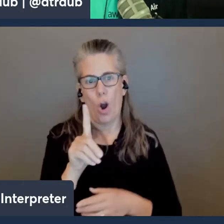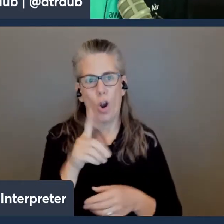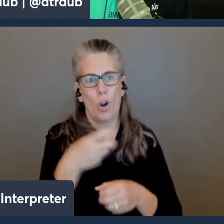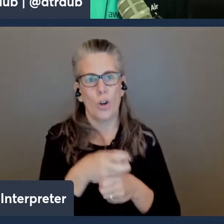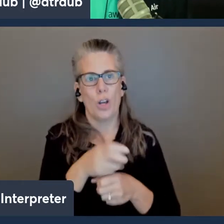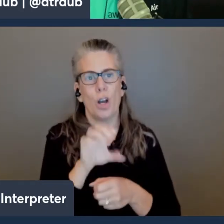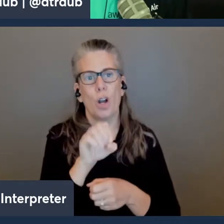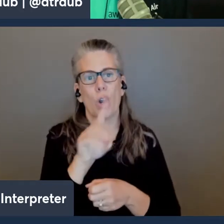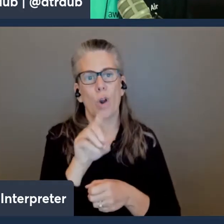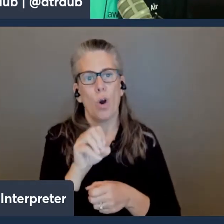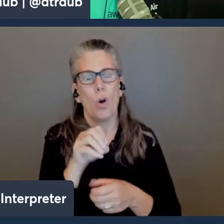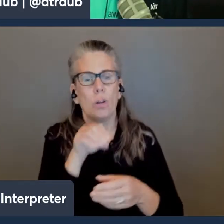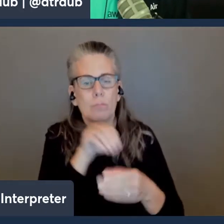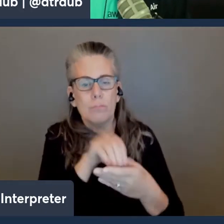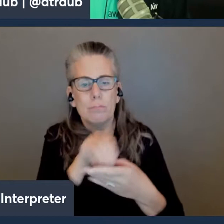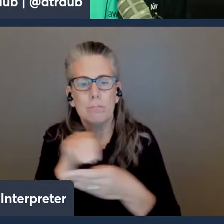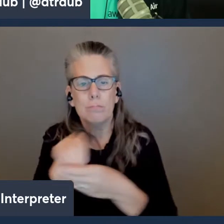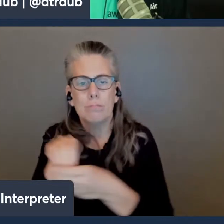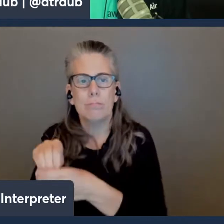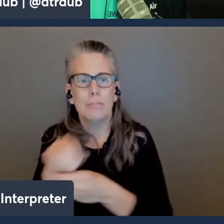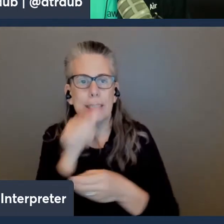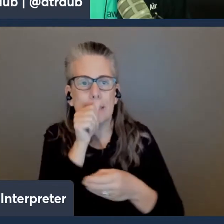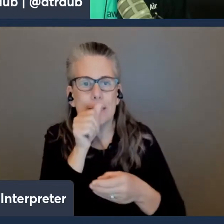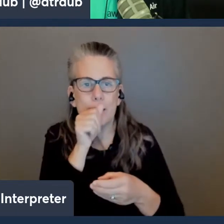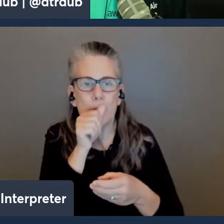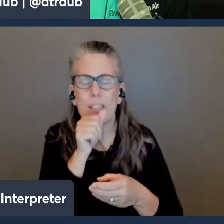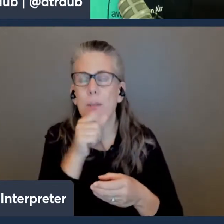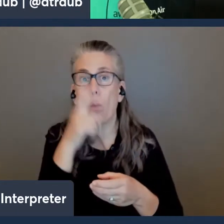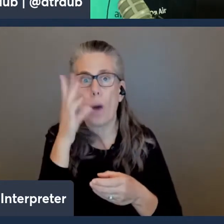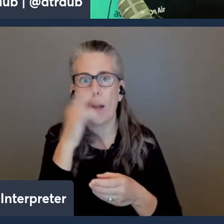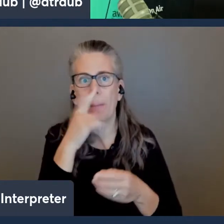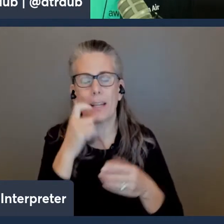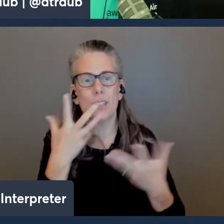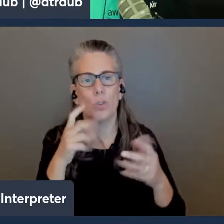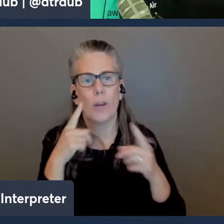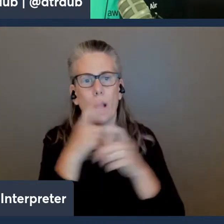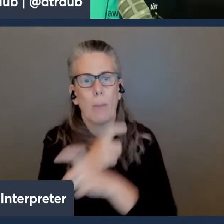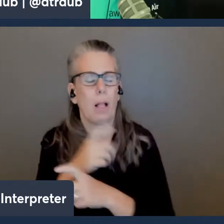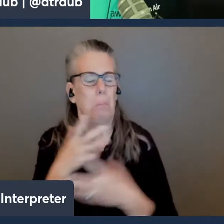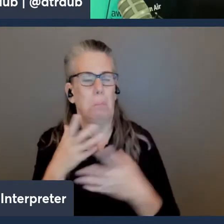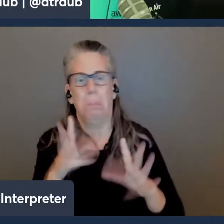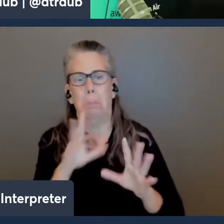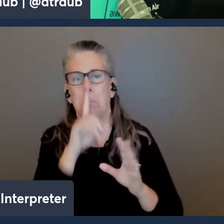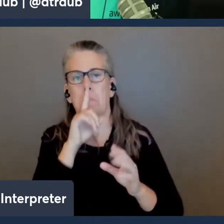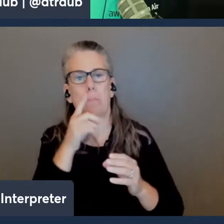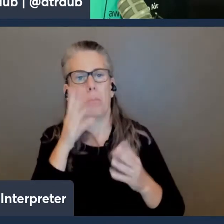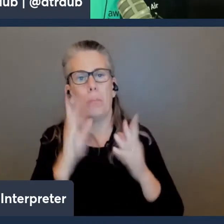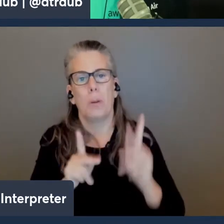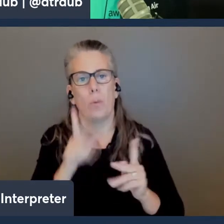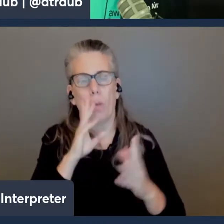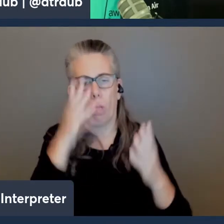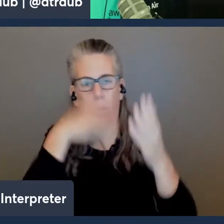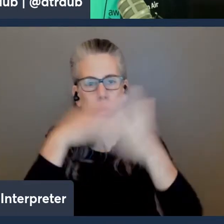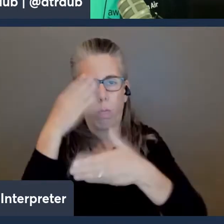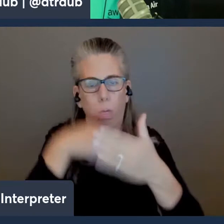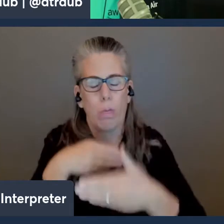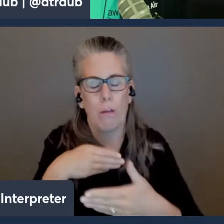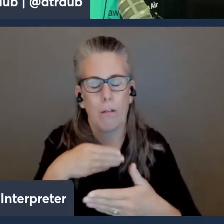"Hey, it's compiled. Nobody's going to see that." So it wasn't really the best thing here. So my understanding is that CodeGuru does that, right?